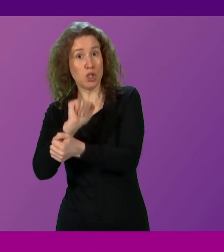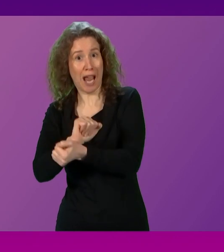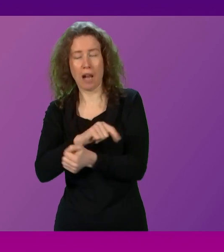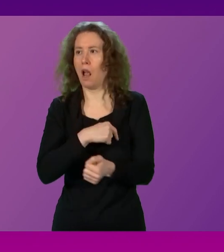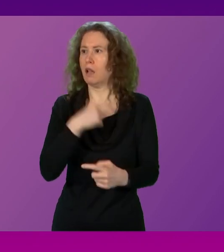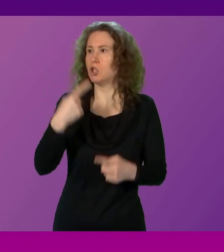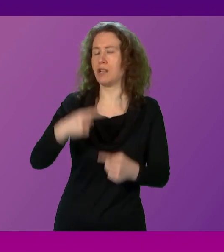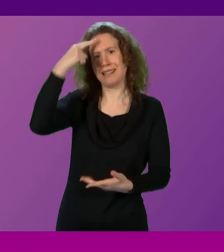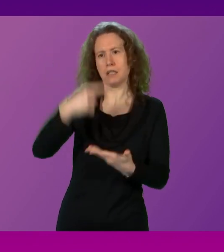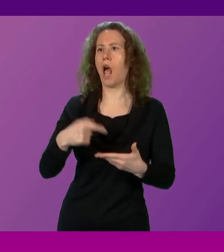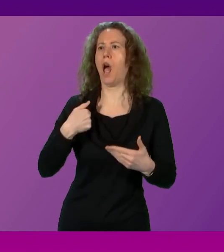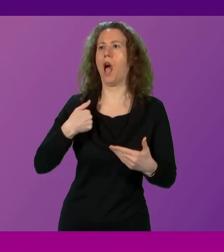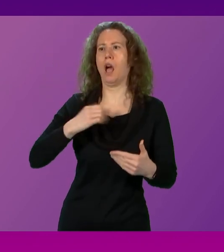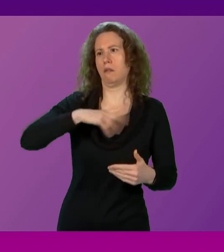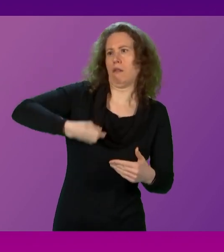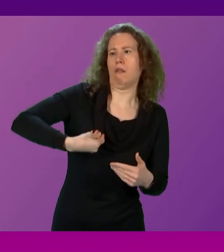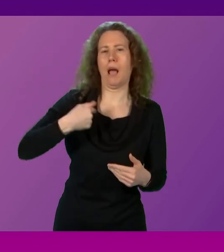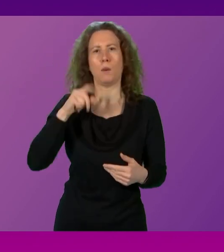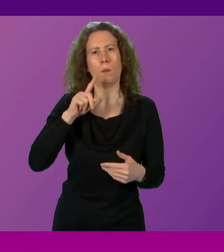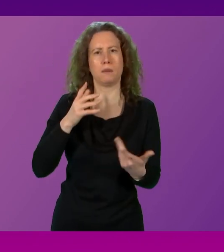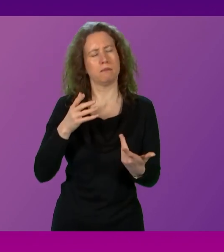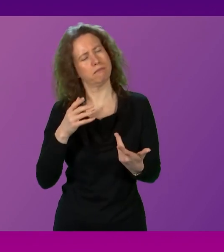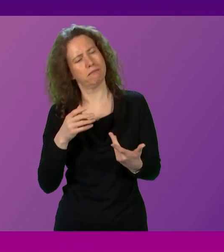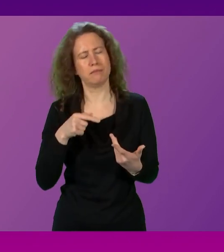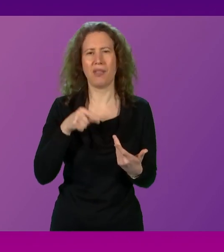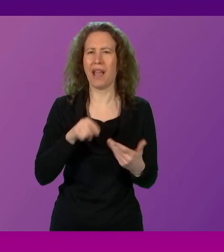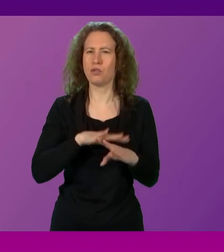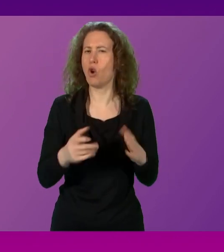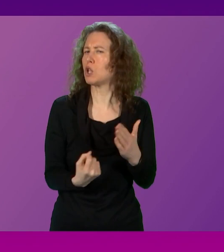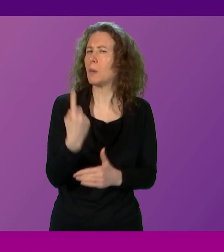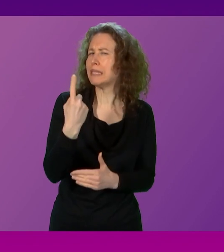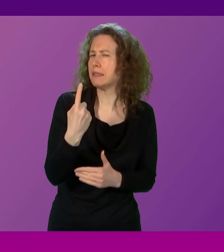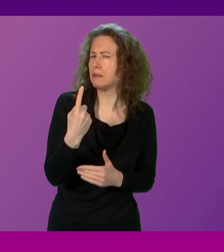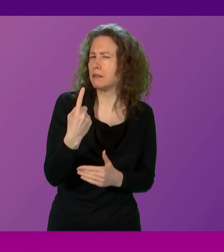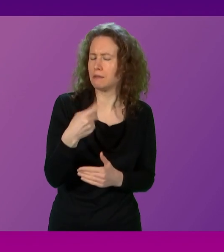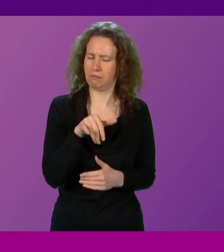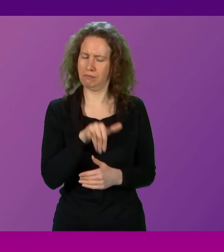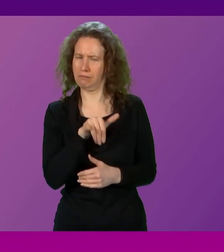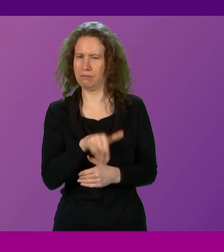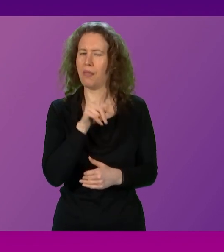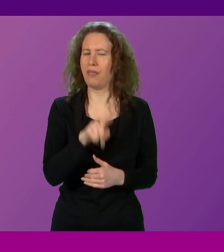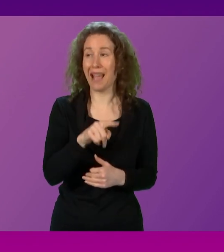decide to change his gender. That is not a coincidence; it was a conscious decision.